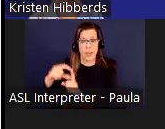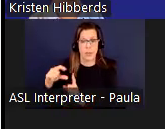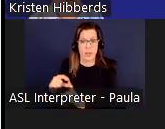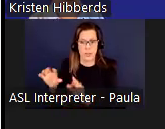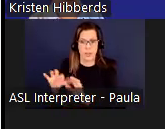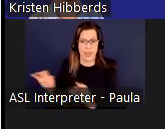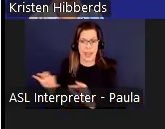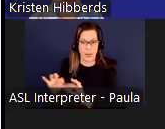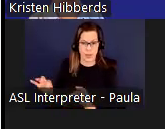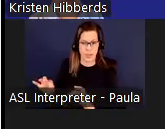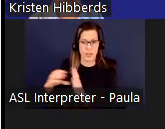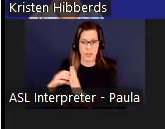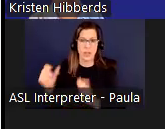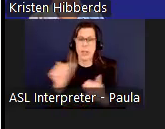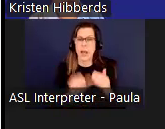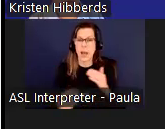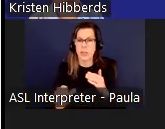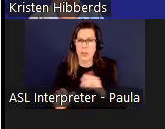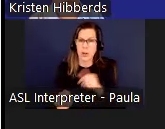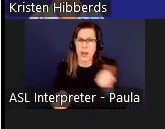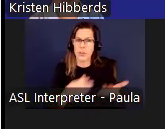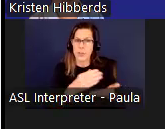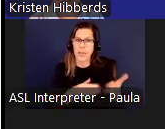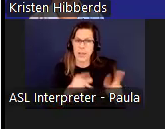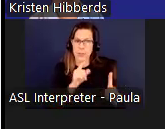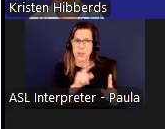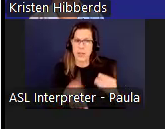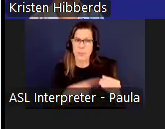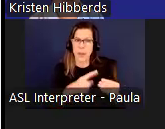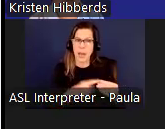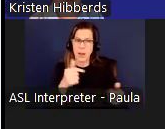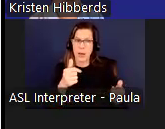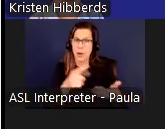It was just under the section that spoke about what physical abuse includes the